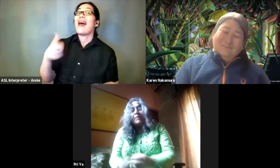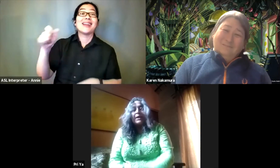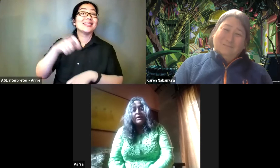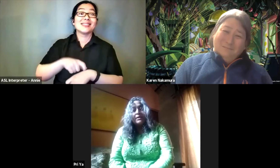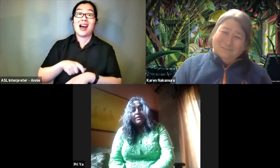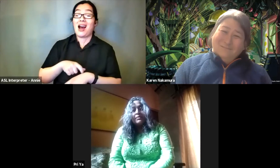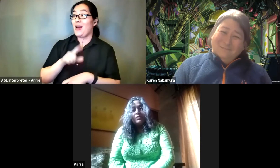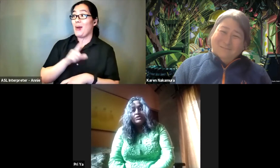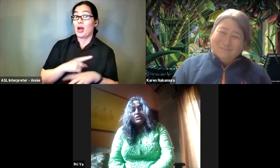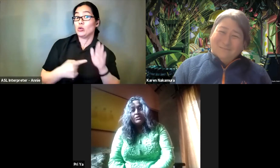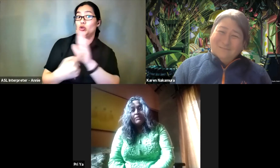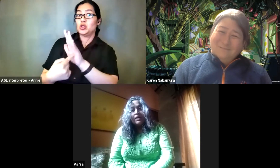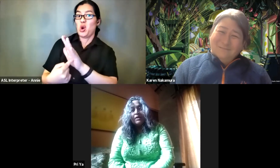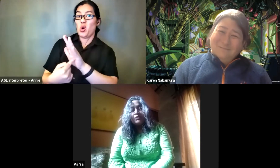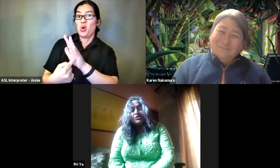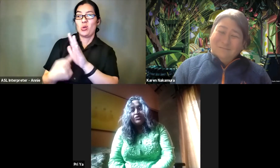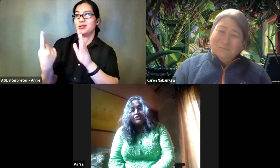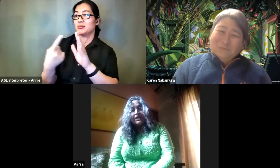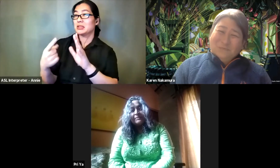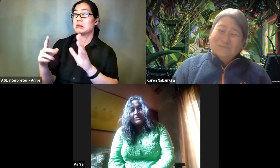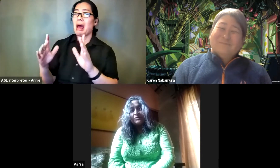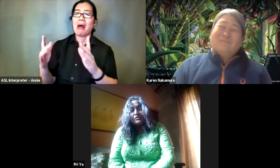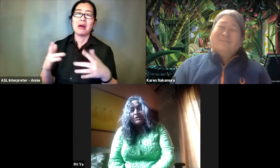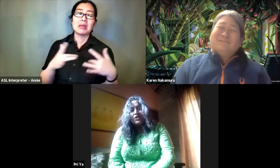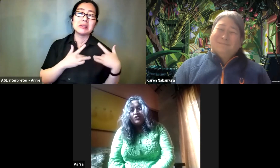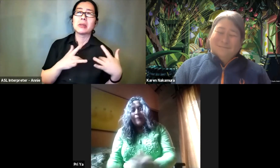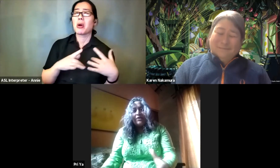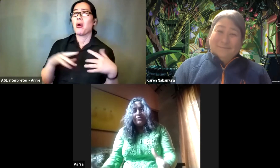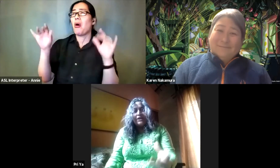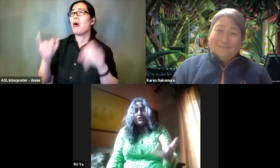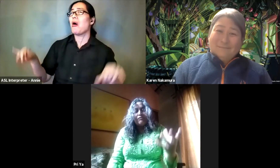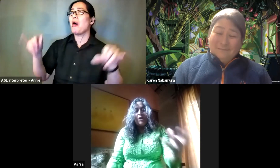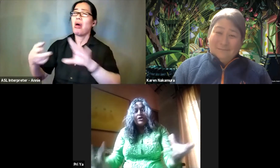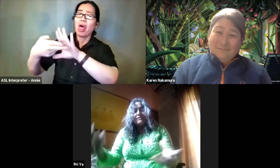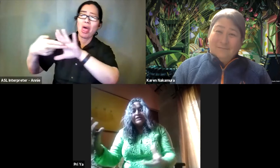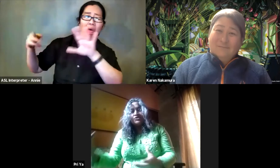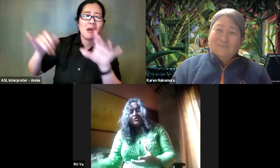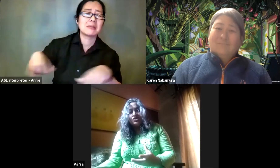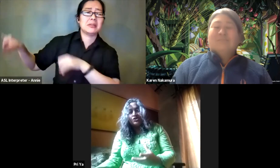those. Priya Ramasubban: Those stereotypes those those binaries of modern versus traditional